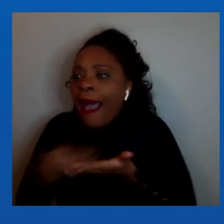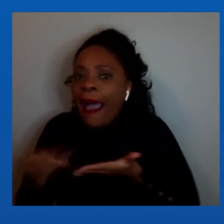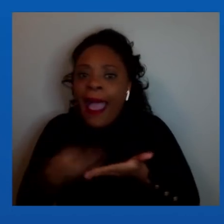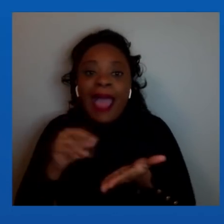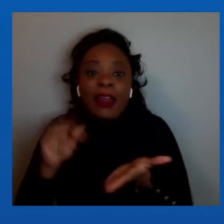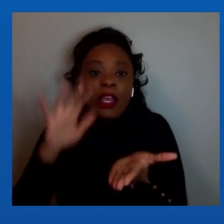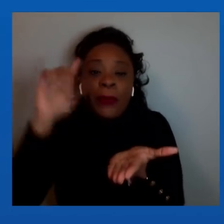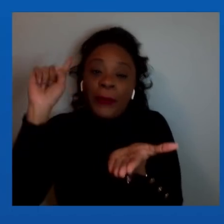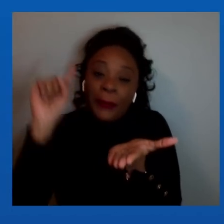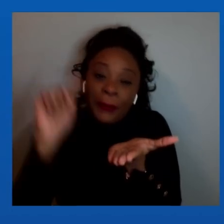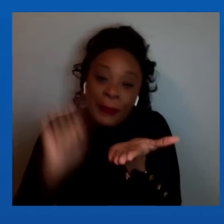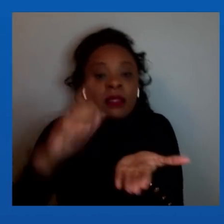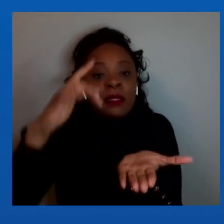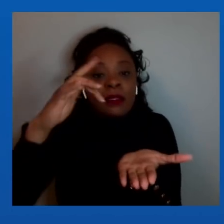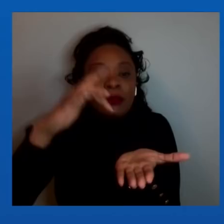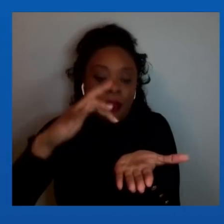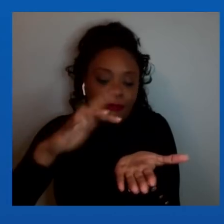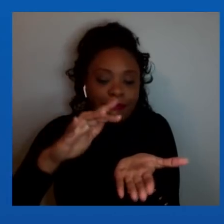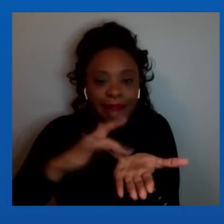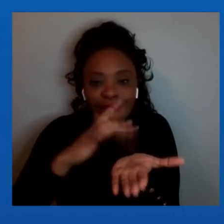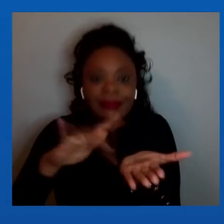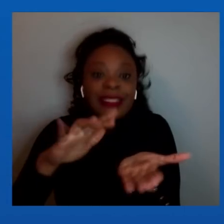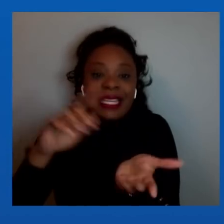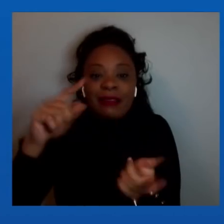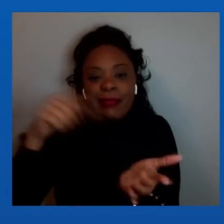That is why this Day of Action is so important.